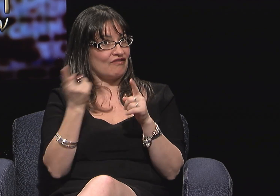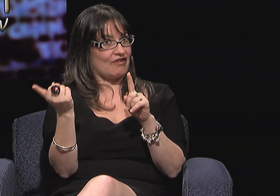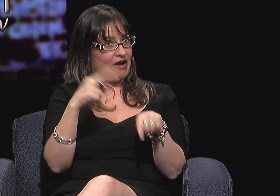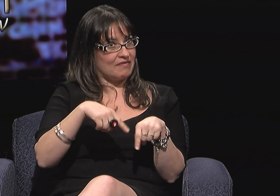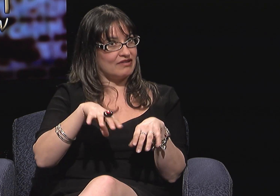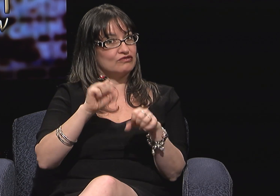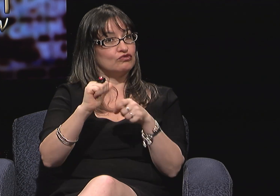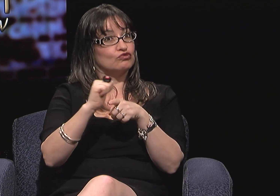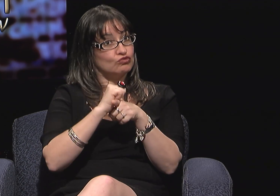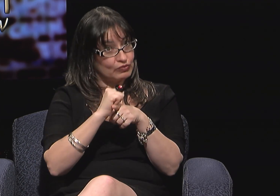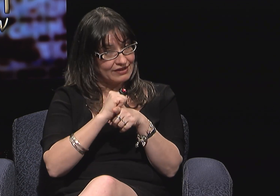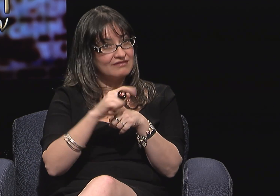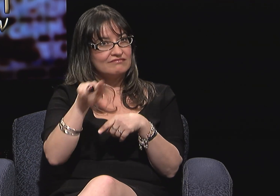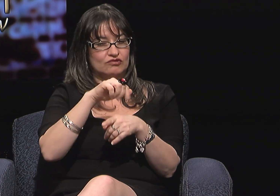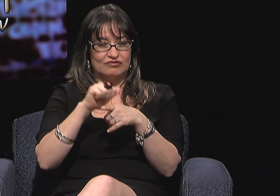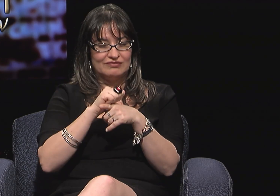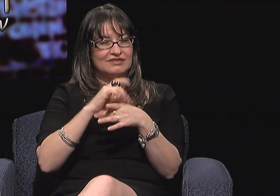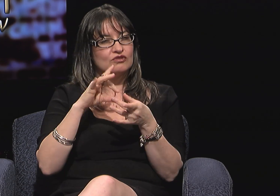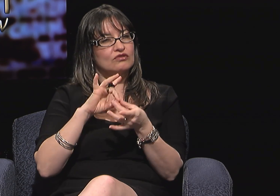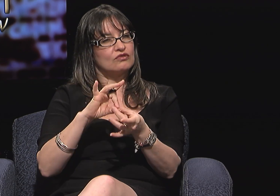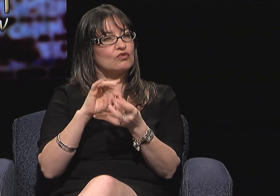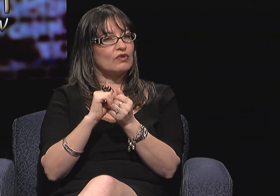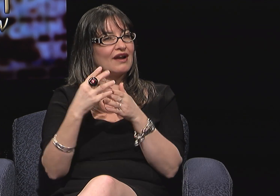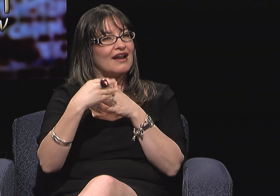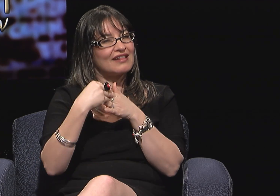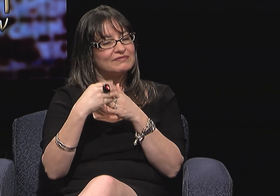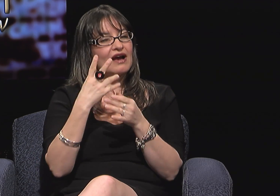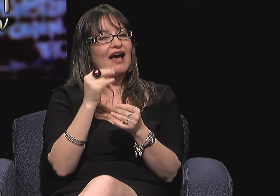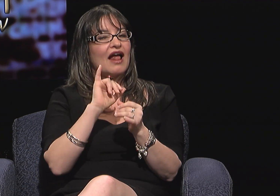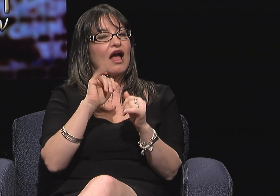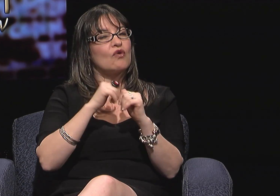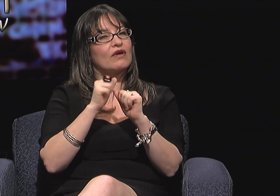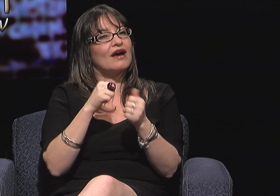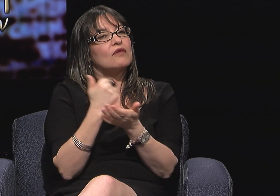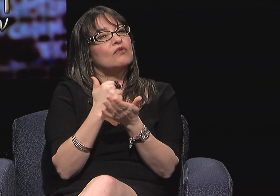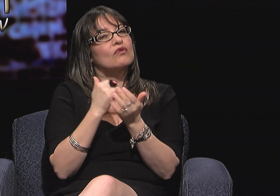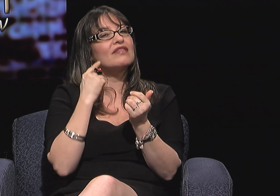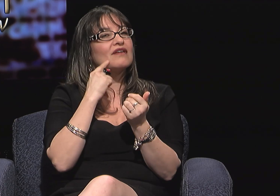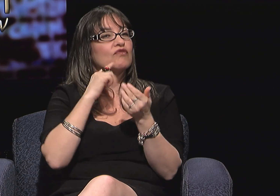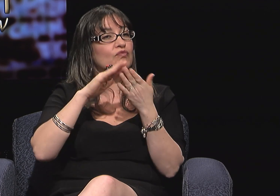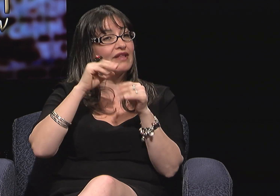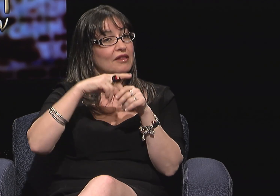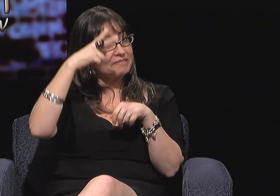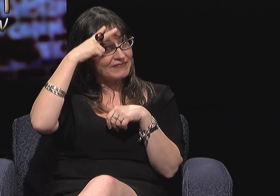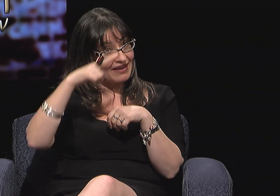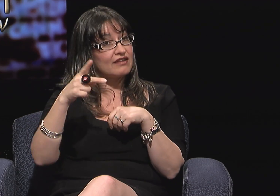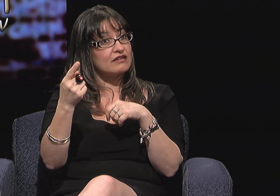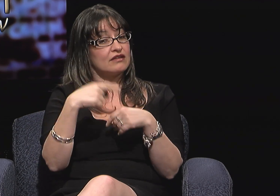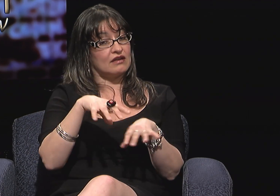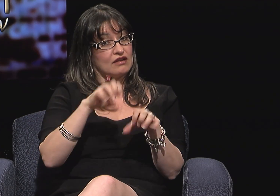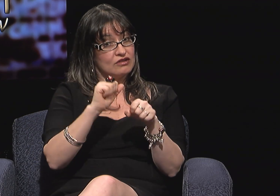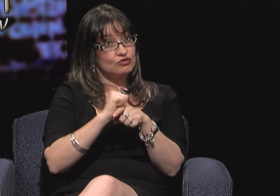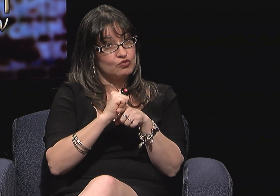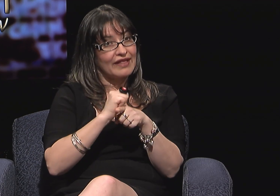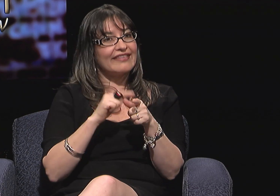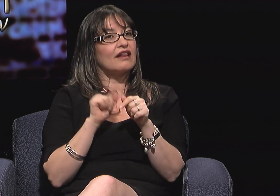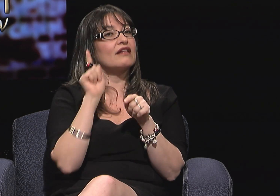and self-advocacy training for one week. Afterwards, they'd go back to Mexico